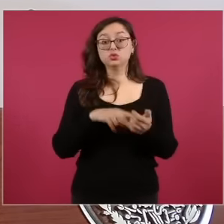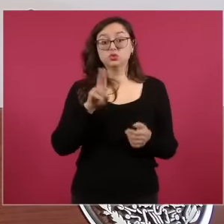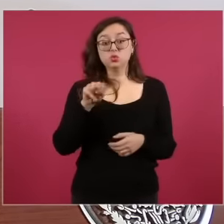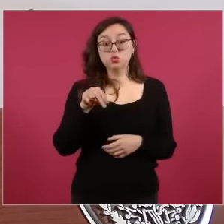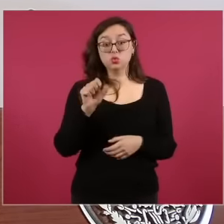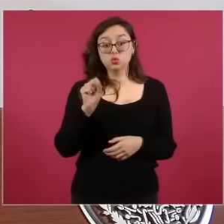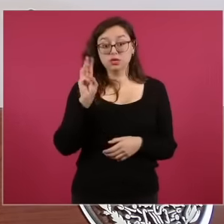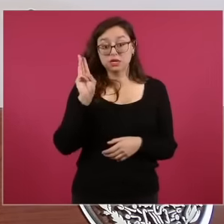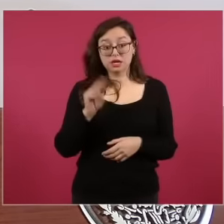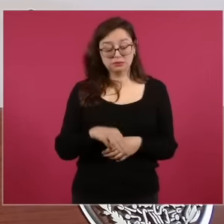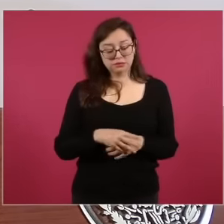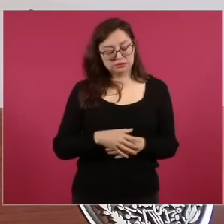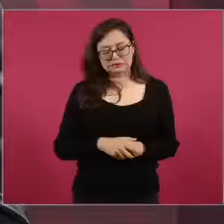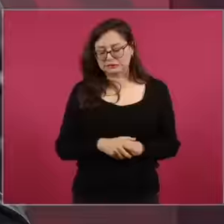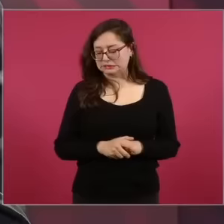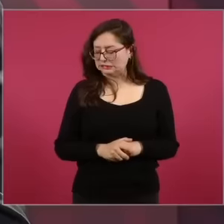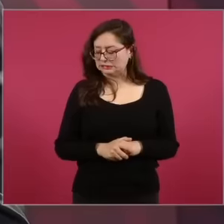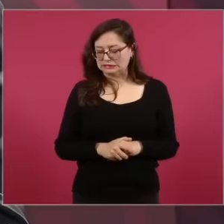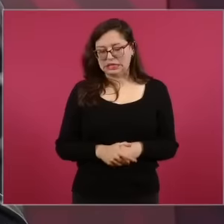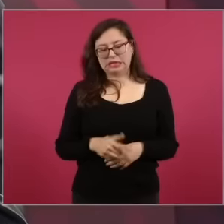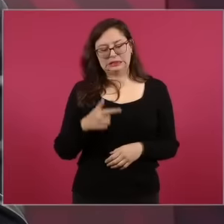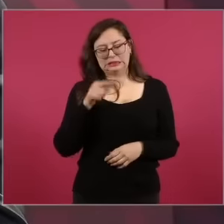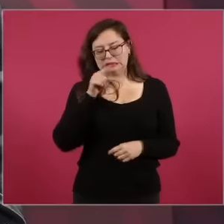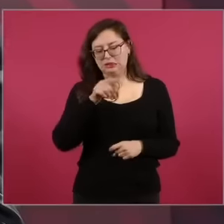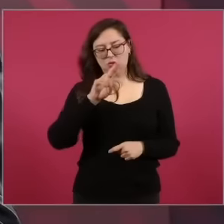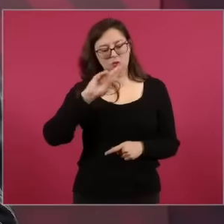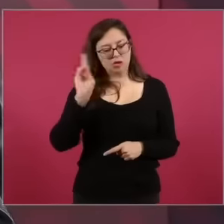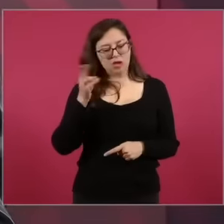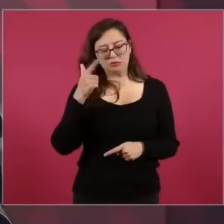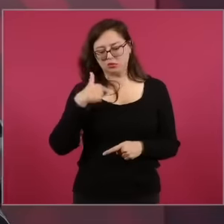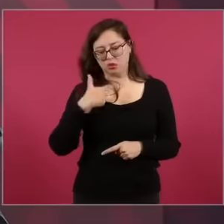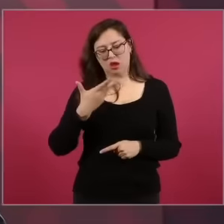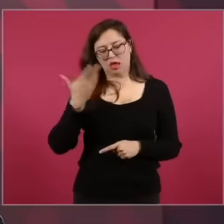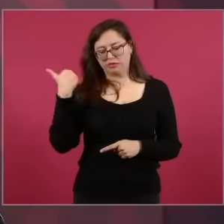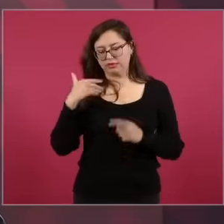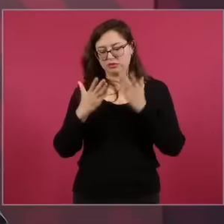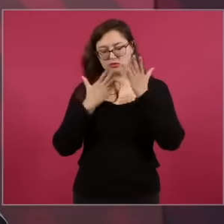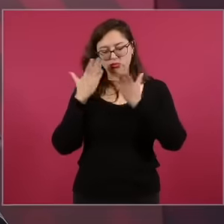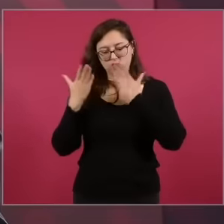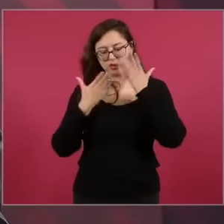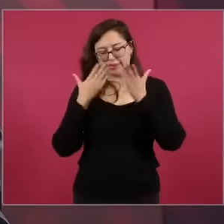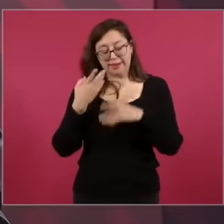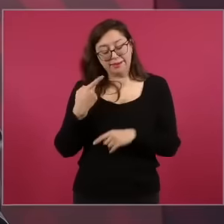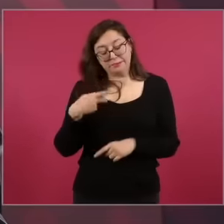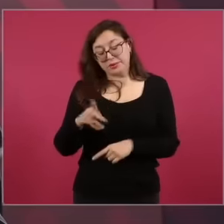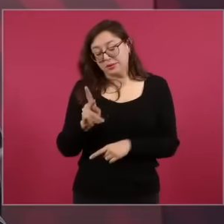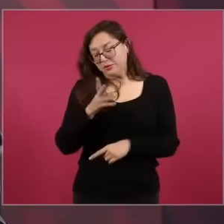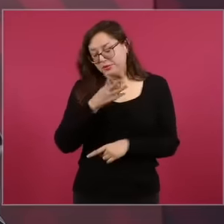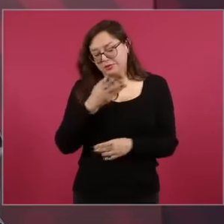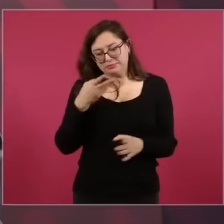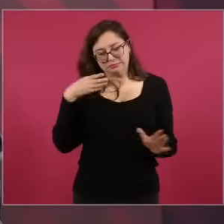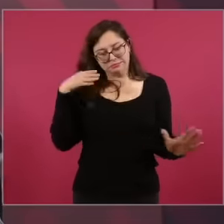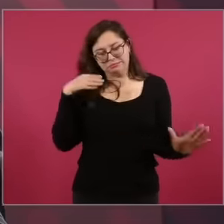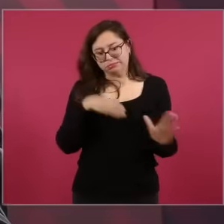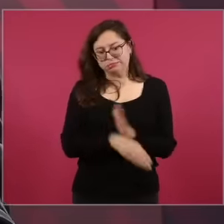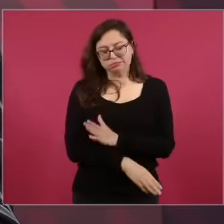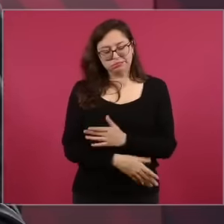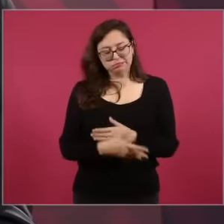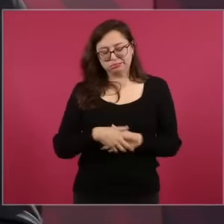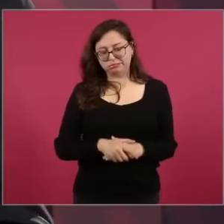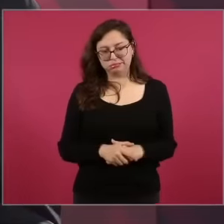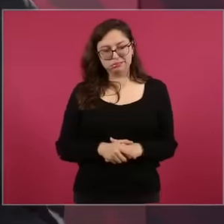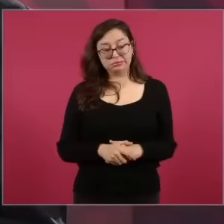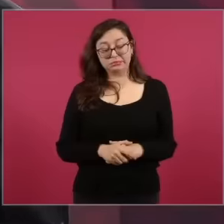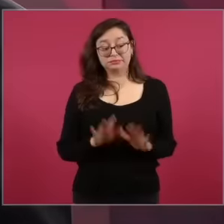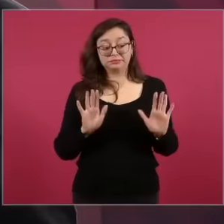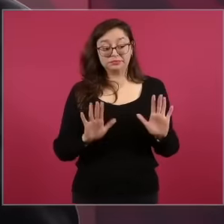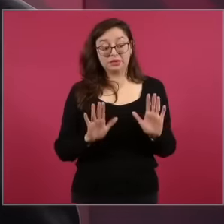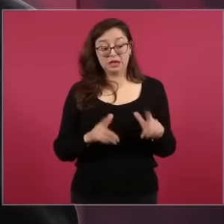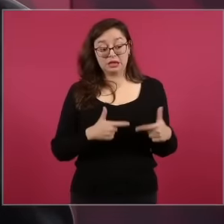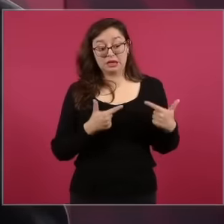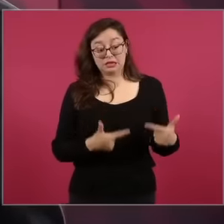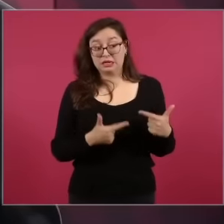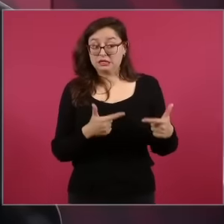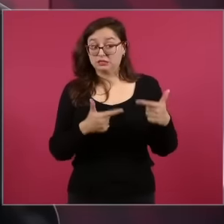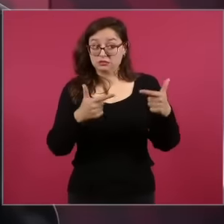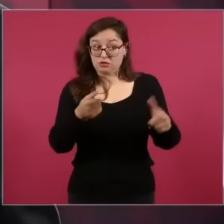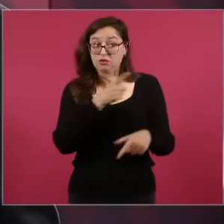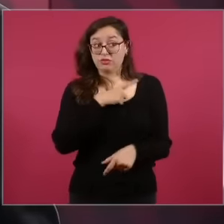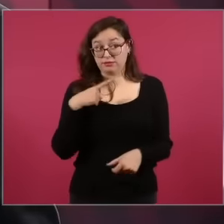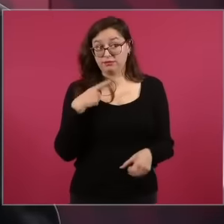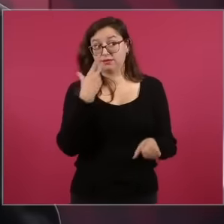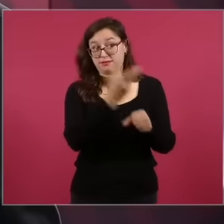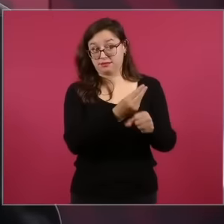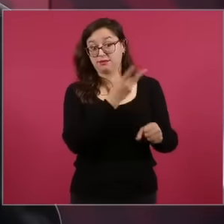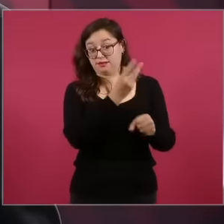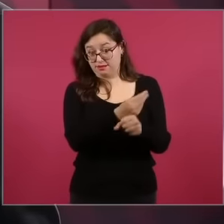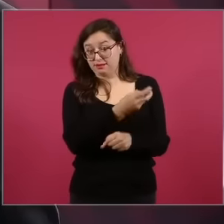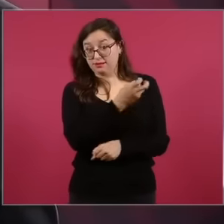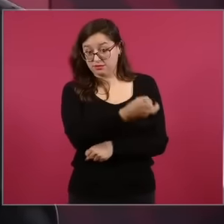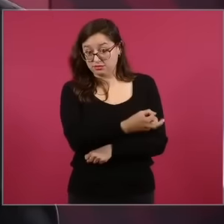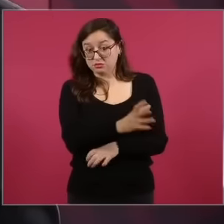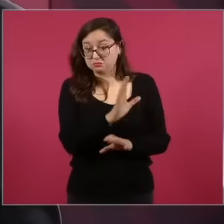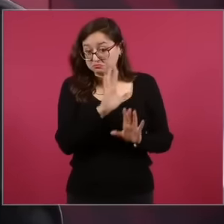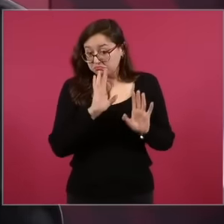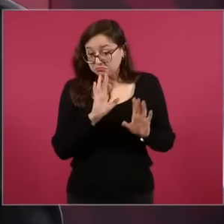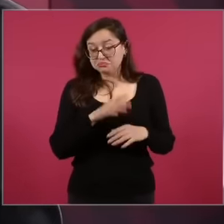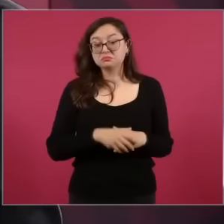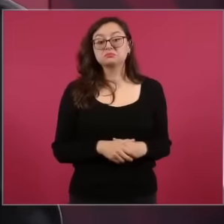is also more than already that is for the new generations we leave them with homework this too